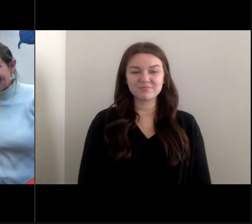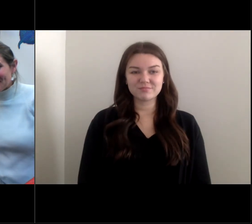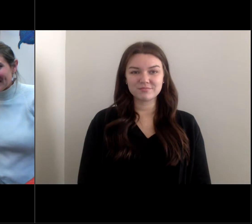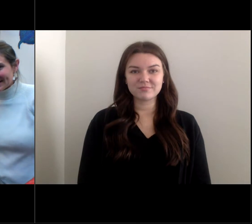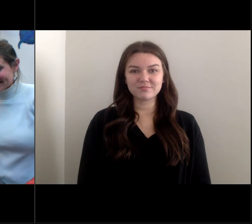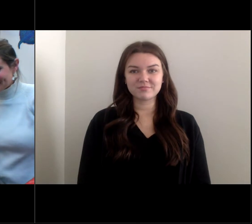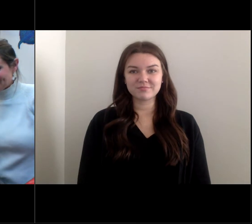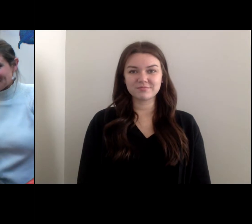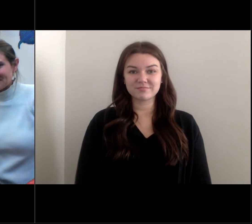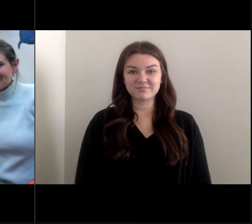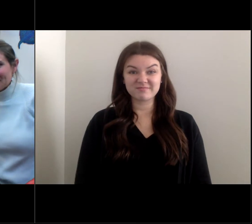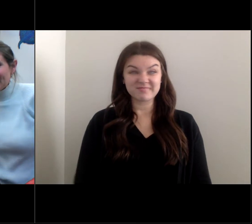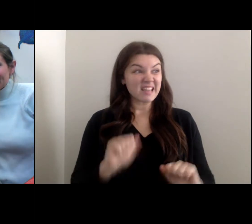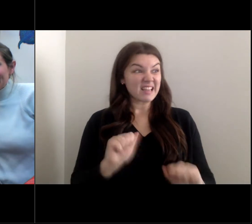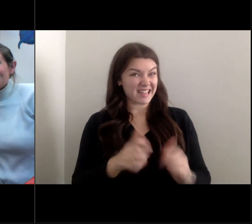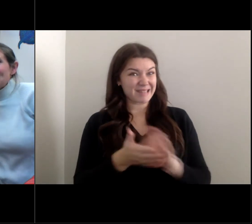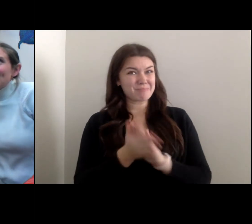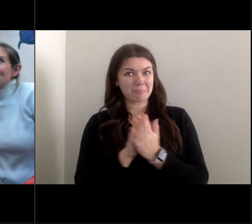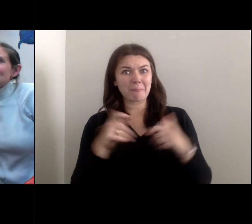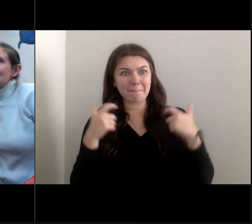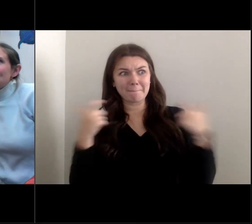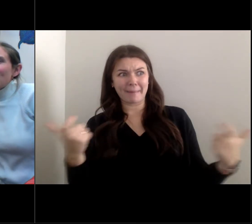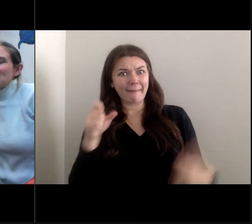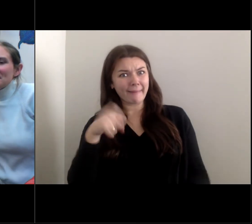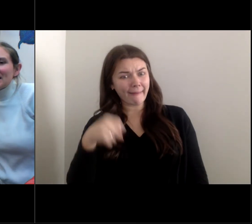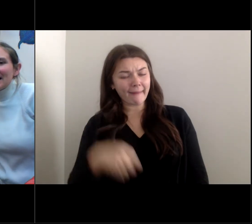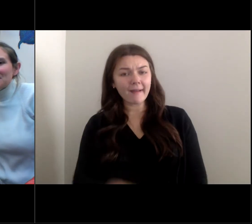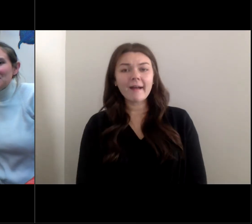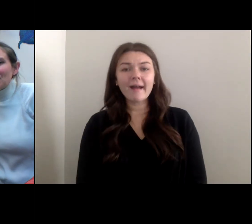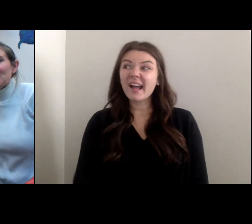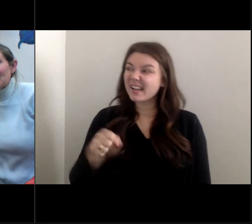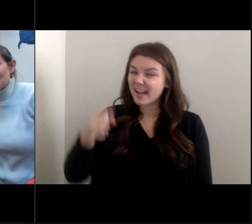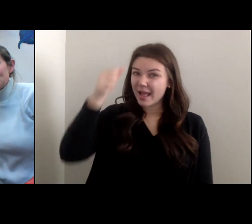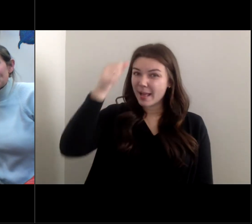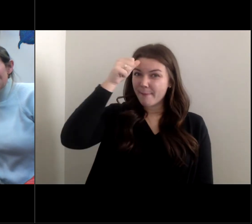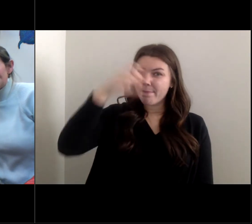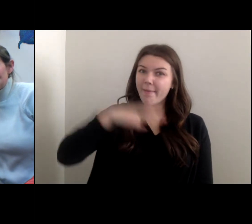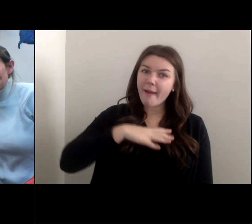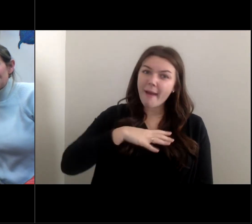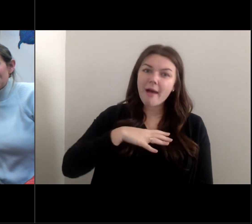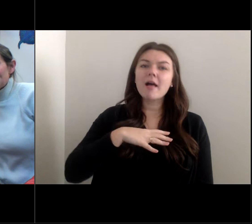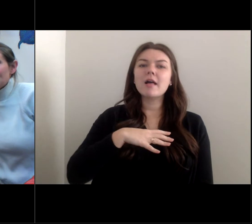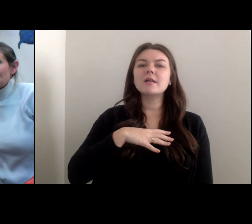[Lisa] They can get pretty big in other words. Yeah, the male, probably a kind of normal-size, big male